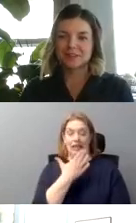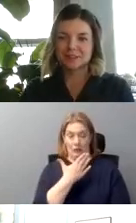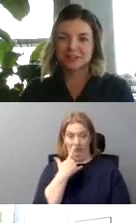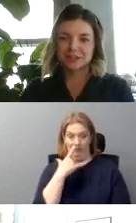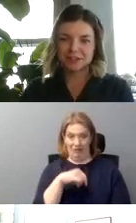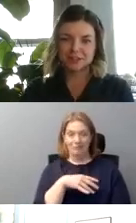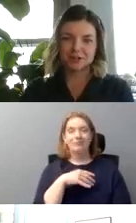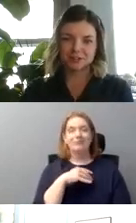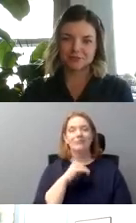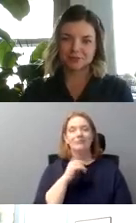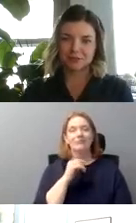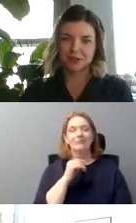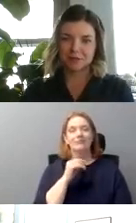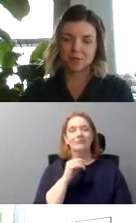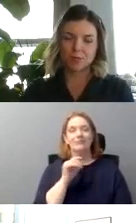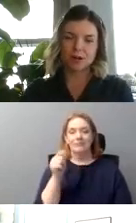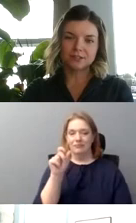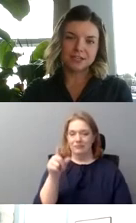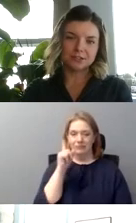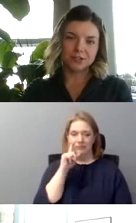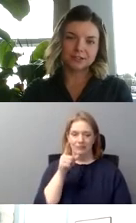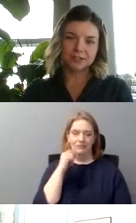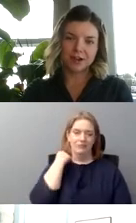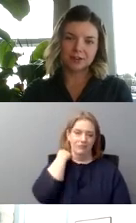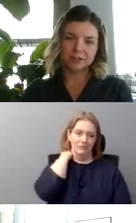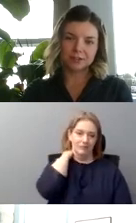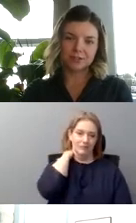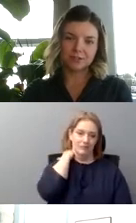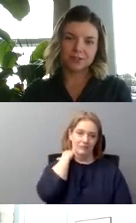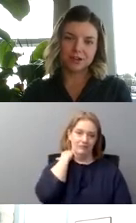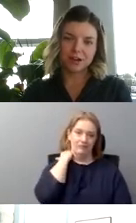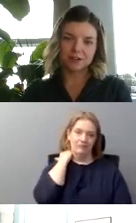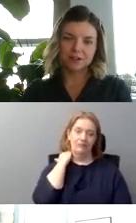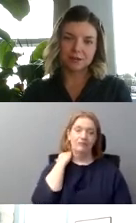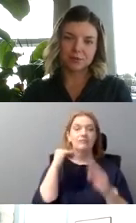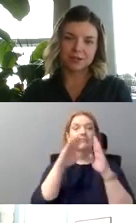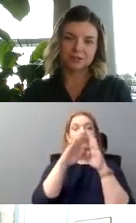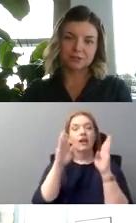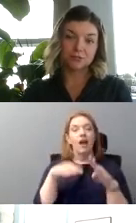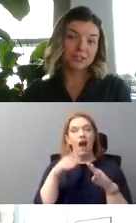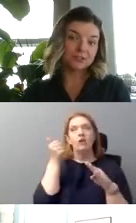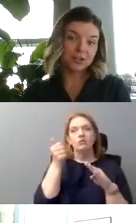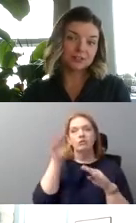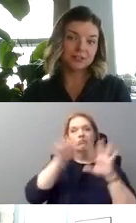Let's see, here is a question for you Sam: While deconstructing the house, do you think Ireland had plans to reconstruct